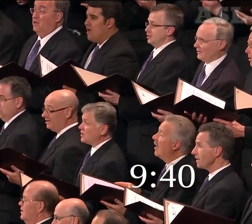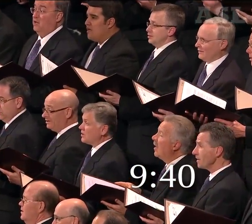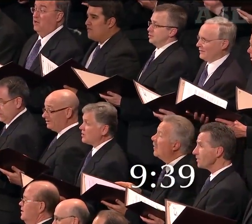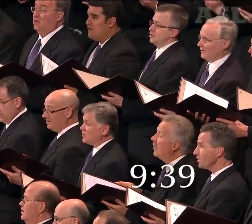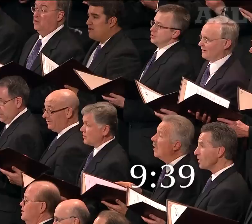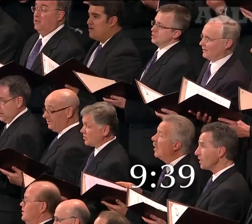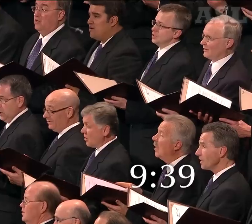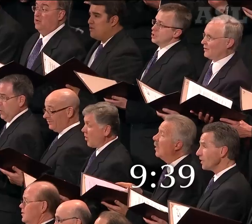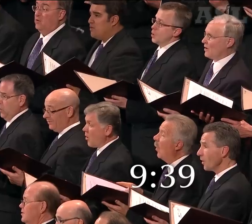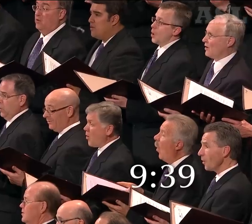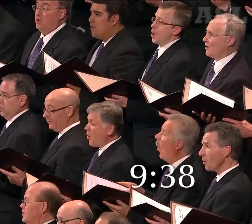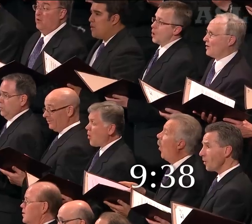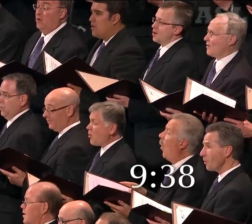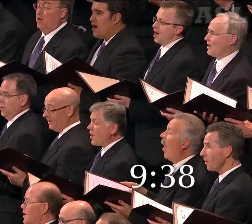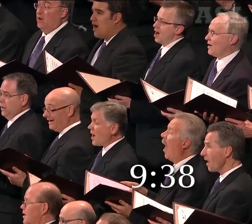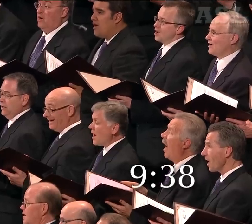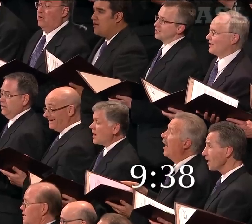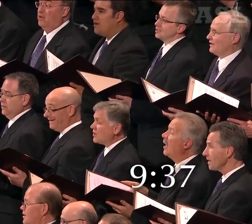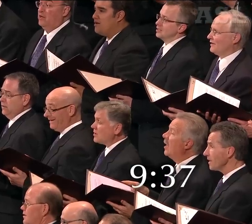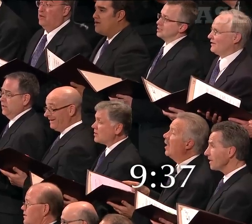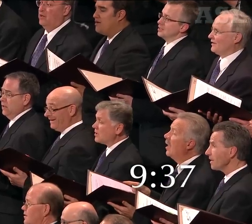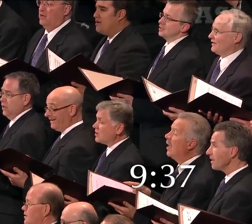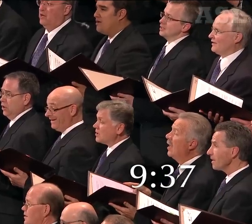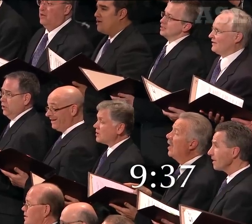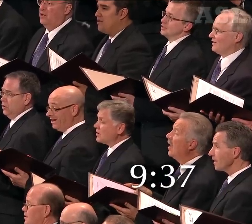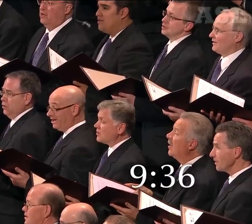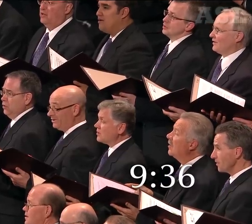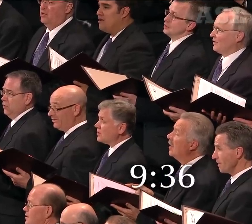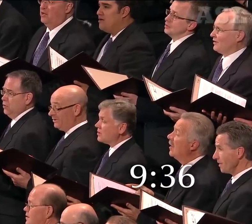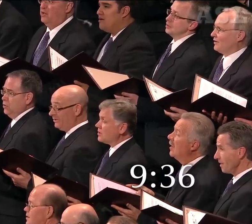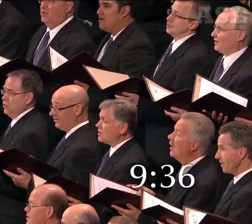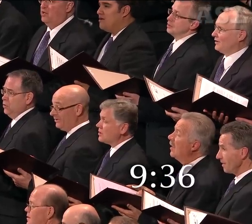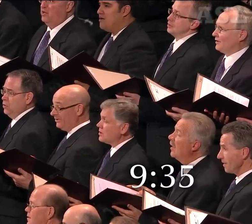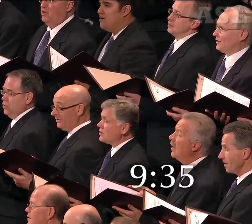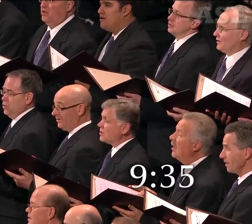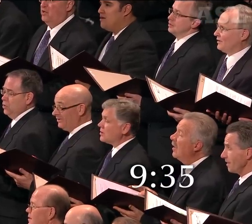THIS IS THE ENGLISH